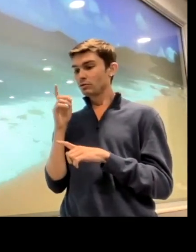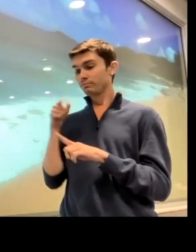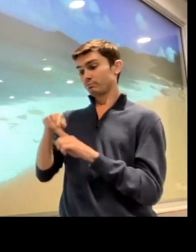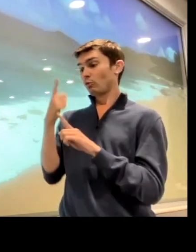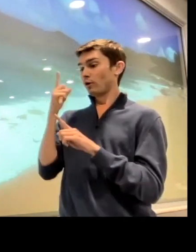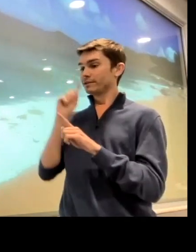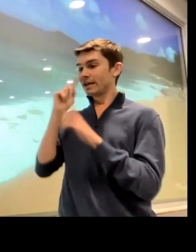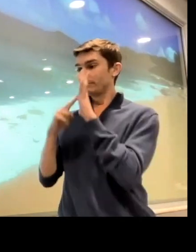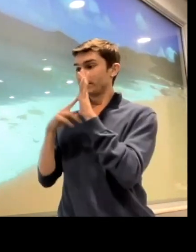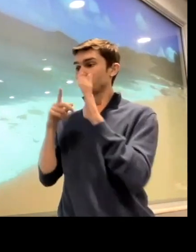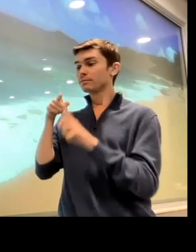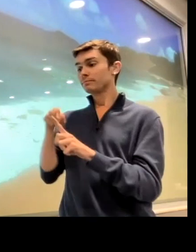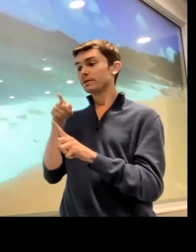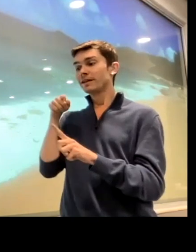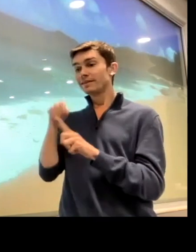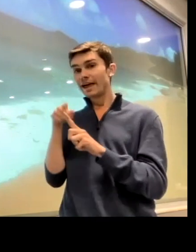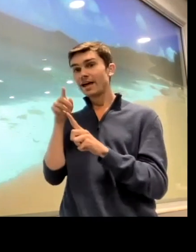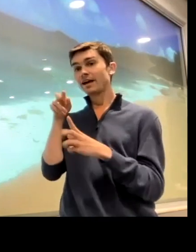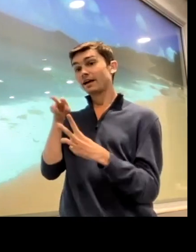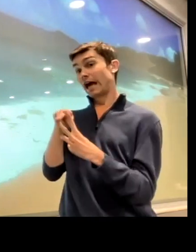so is it? Maybe there's